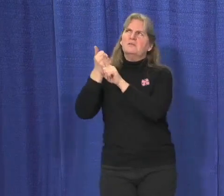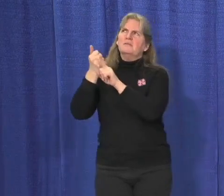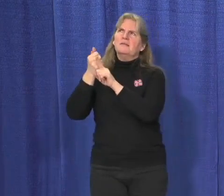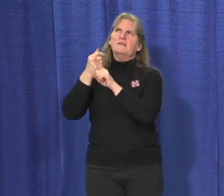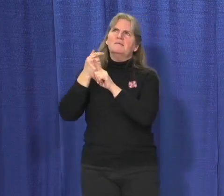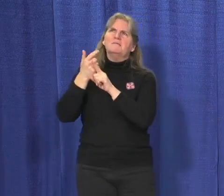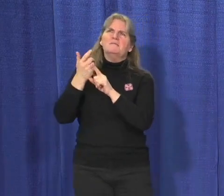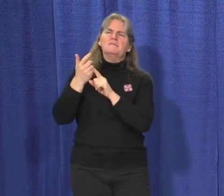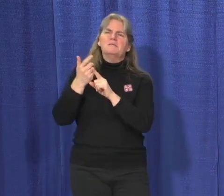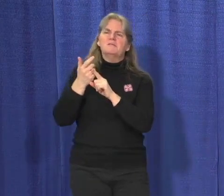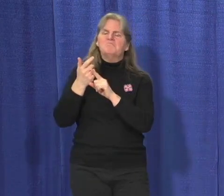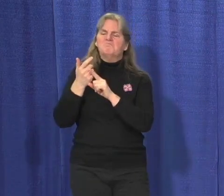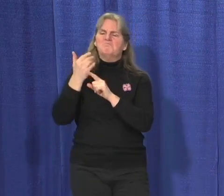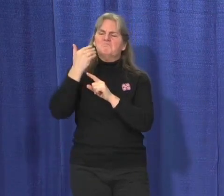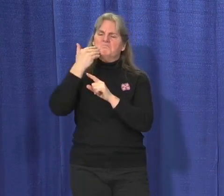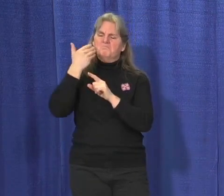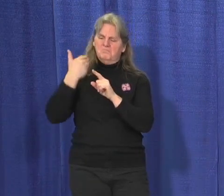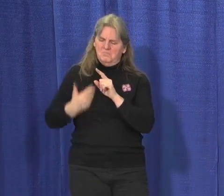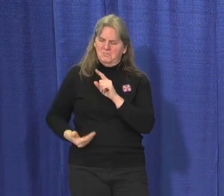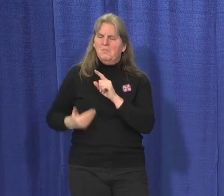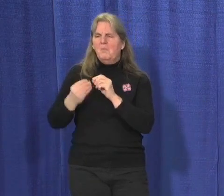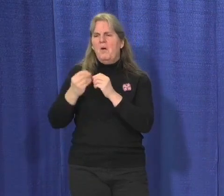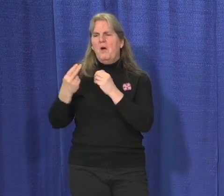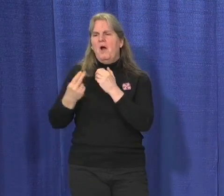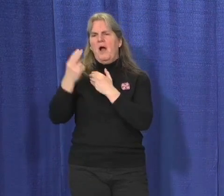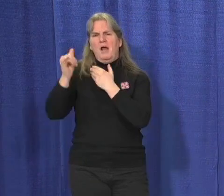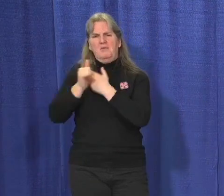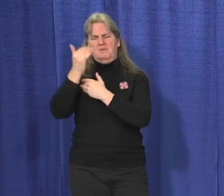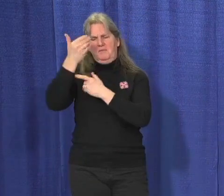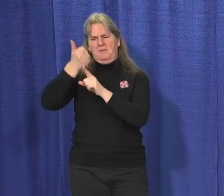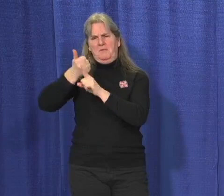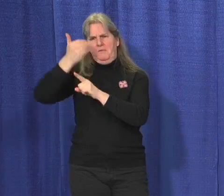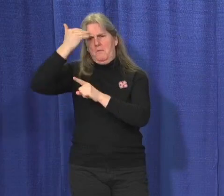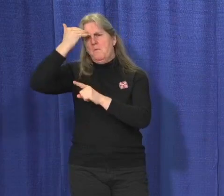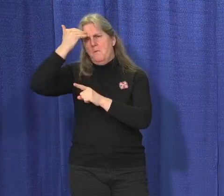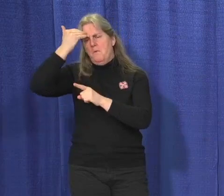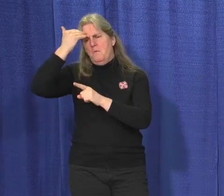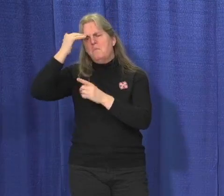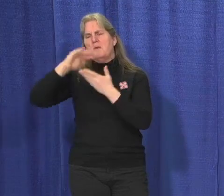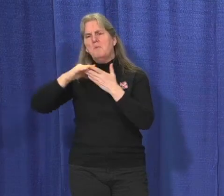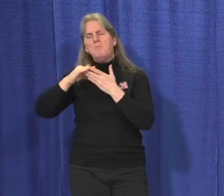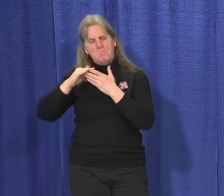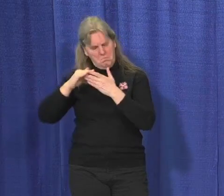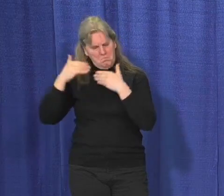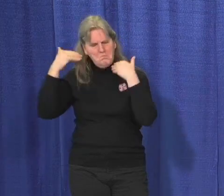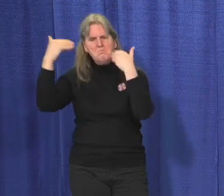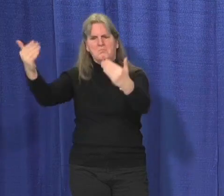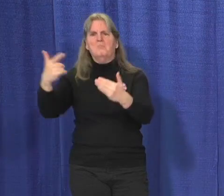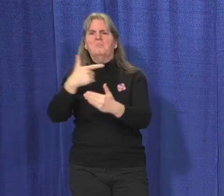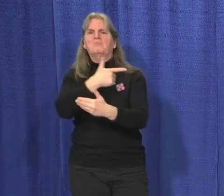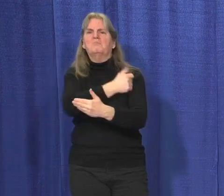people will see themselves appropriately and therefore will be more motivated to come